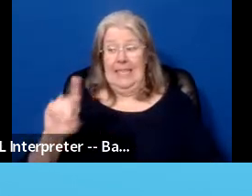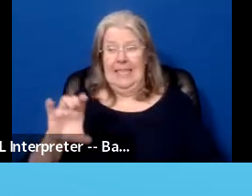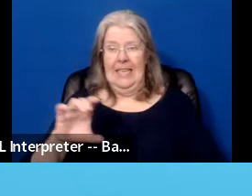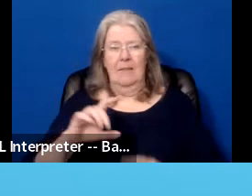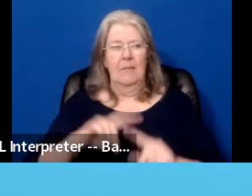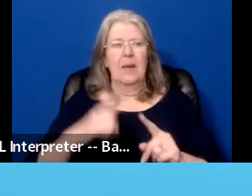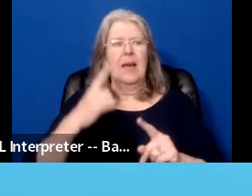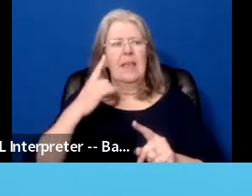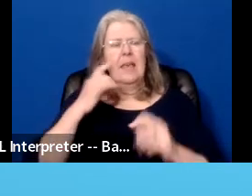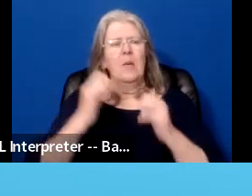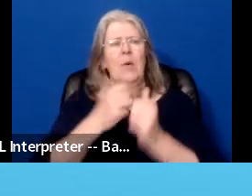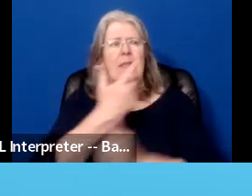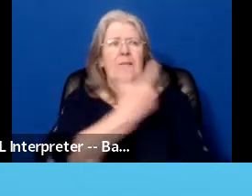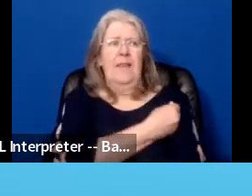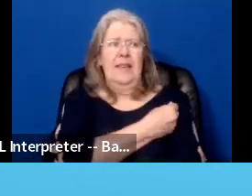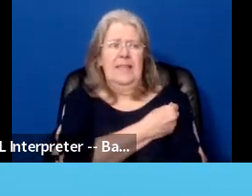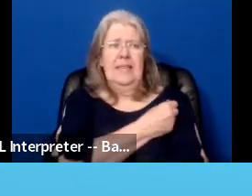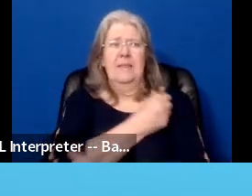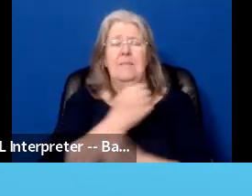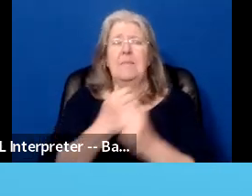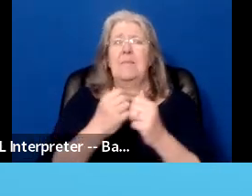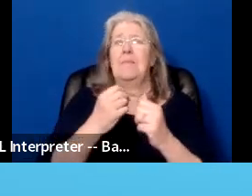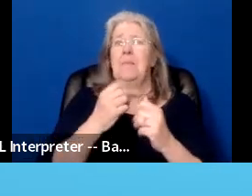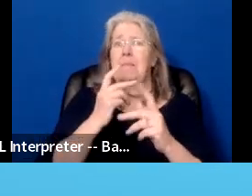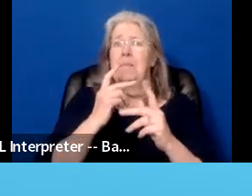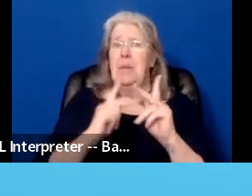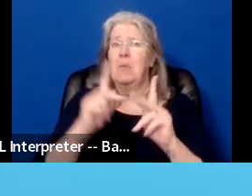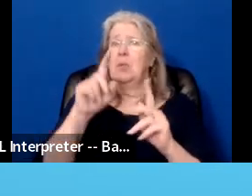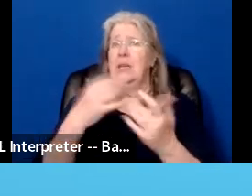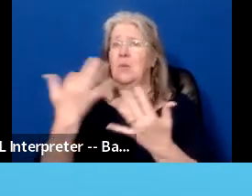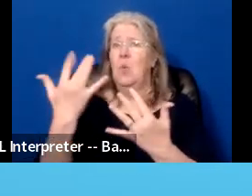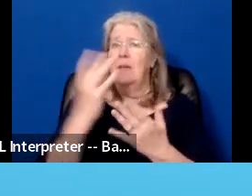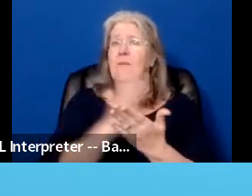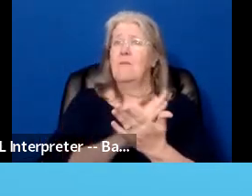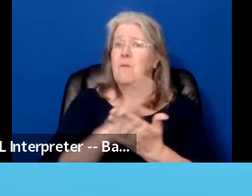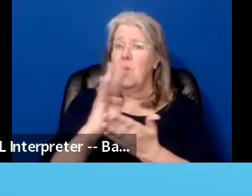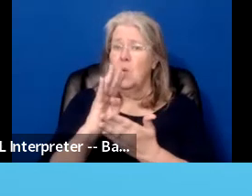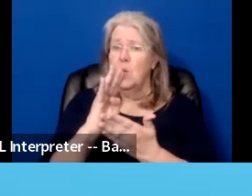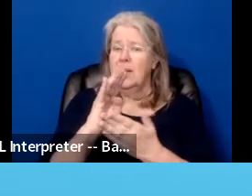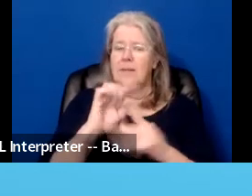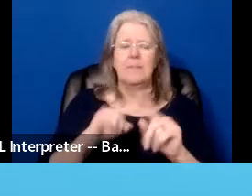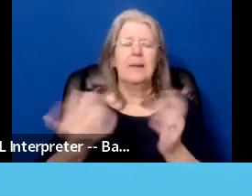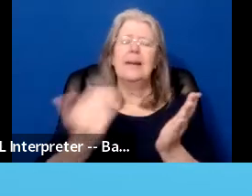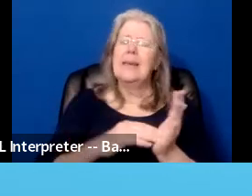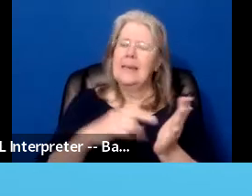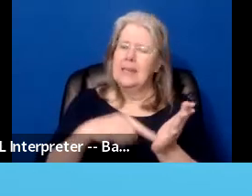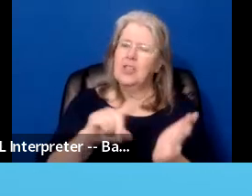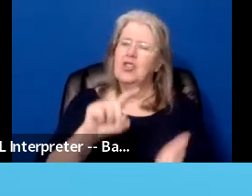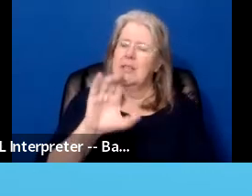they're having people wait four weeks in between vaccines. But, again, I would check the CDC website, but I believe four weeks would be safe.